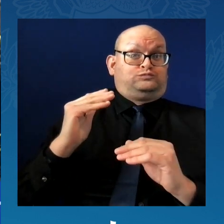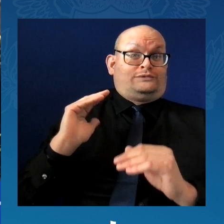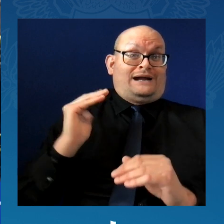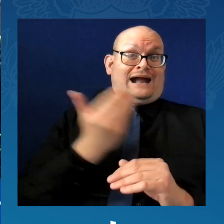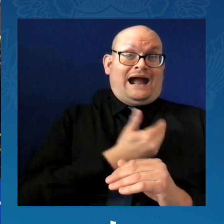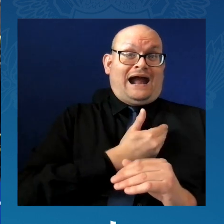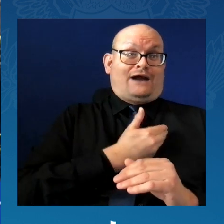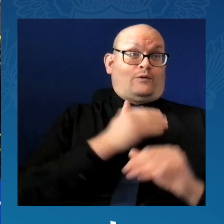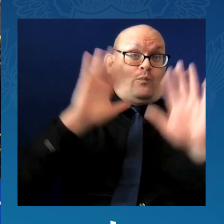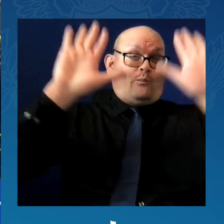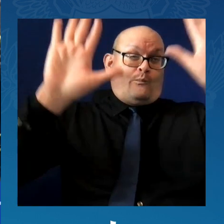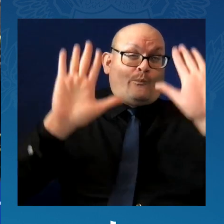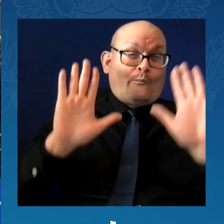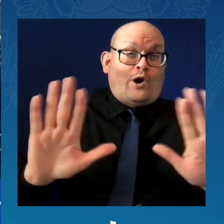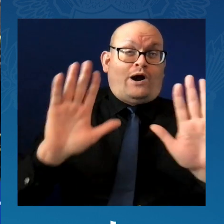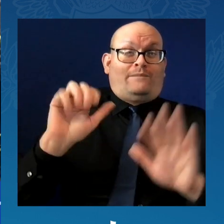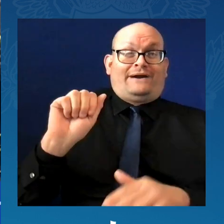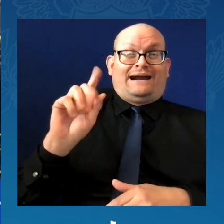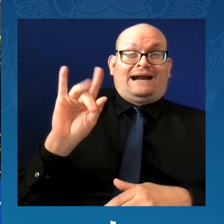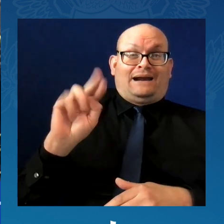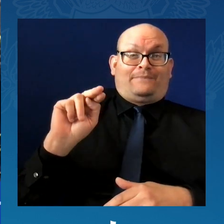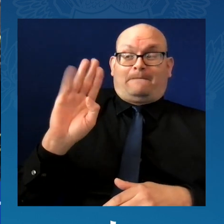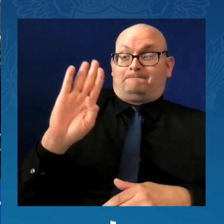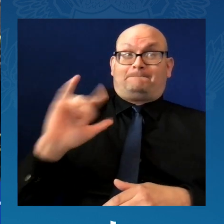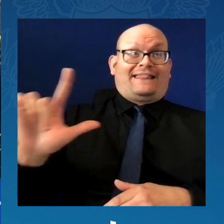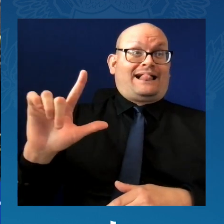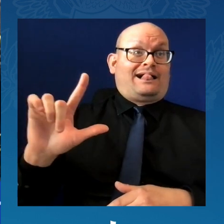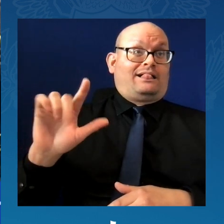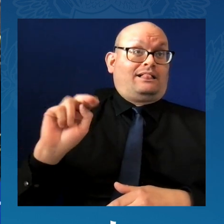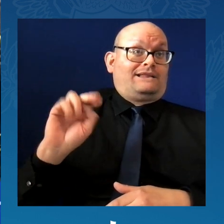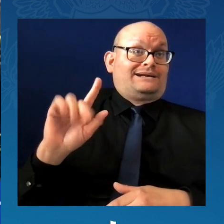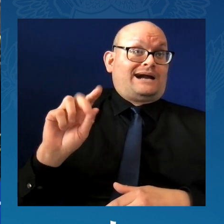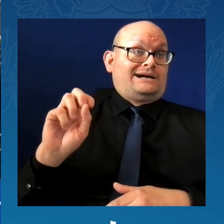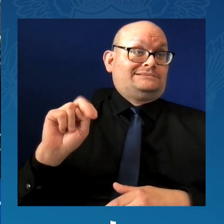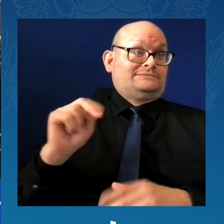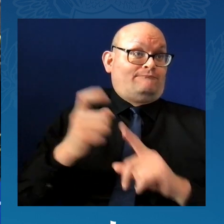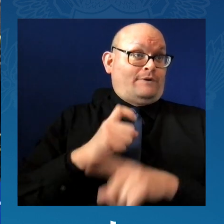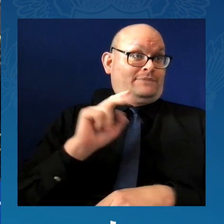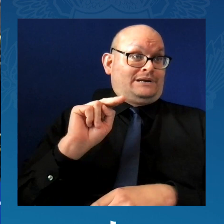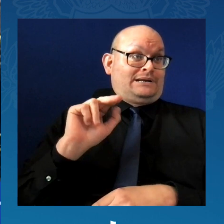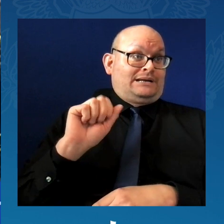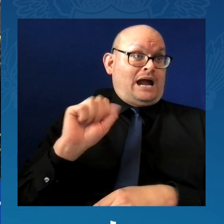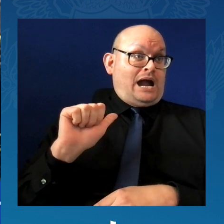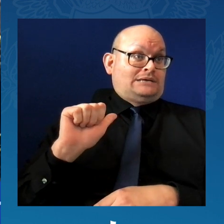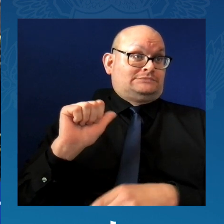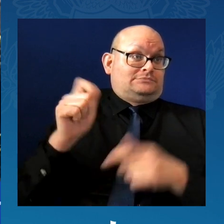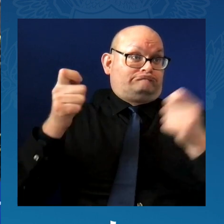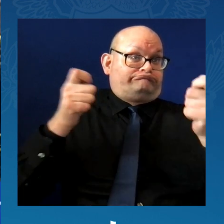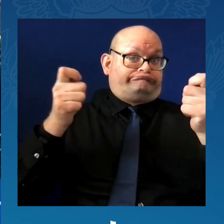Bill Nelson, the former senator who has been just so compelling